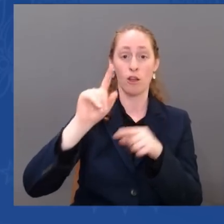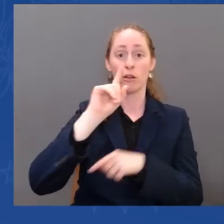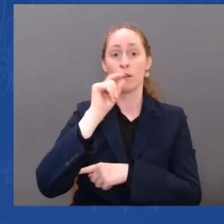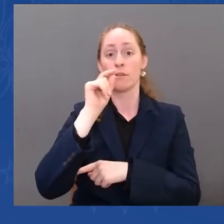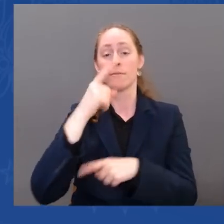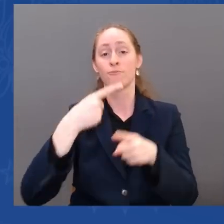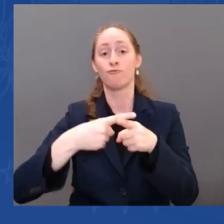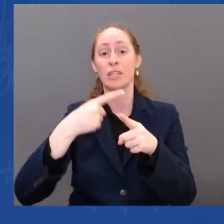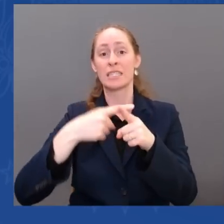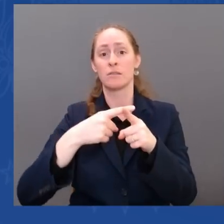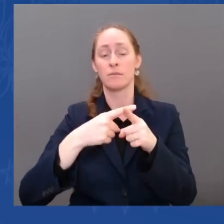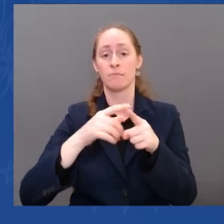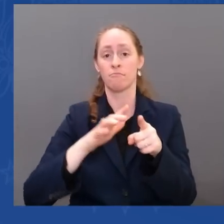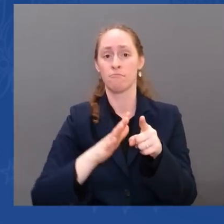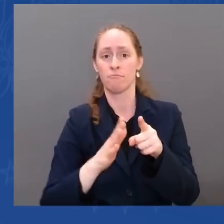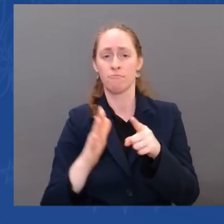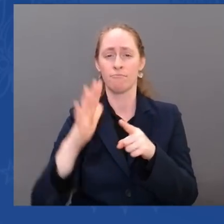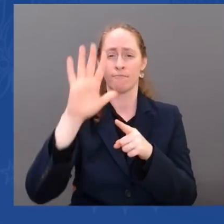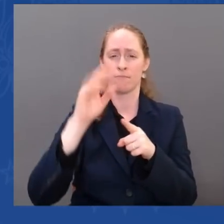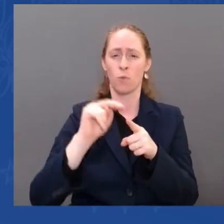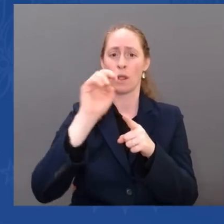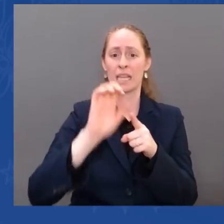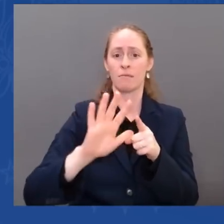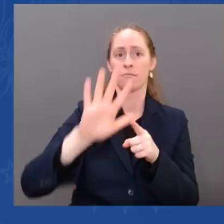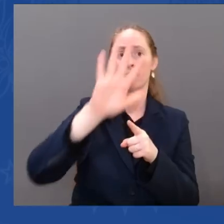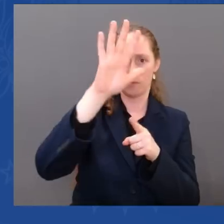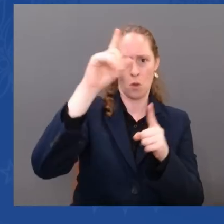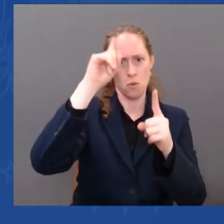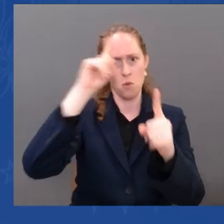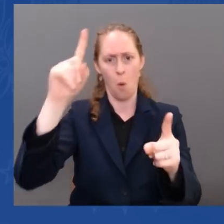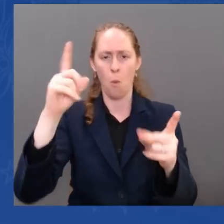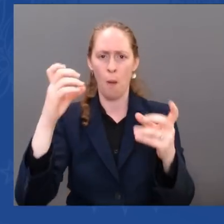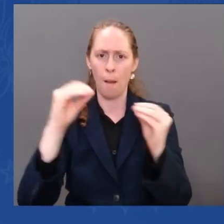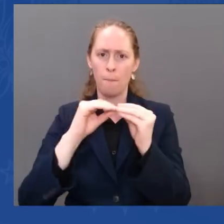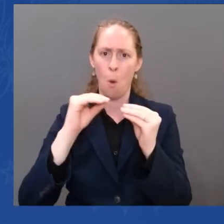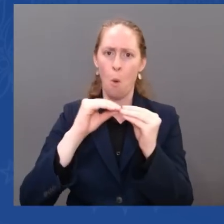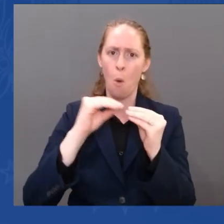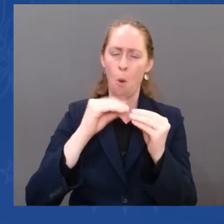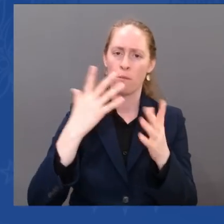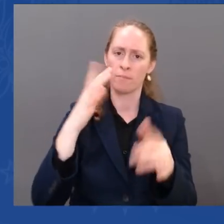an entry point for liquefied natural gas into the Balkans and Eastern Europe.